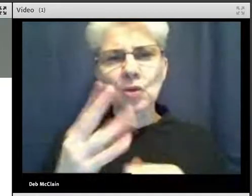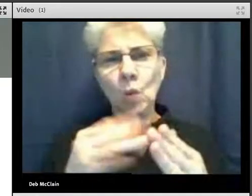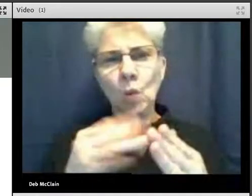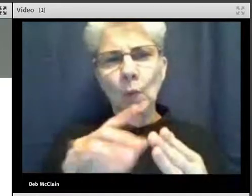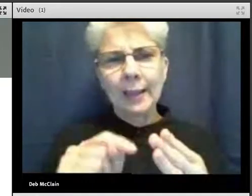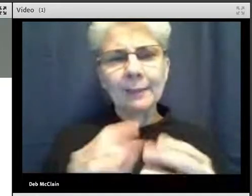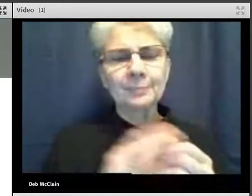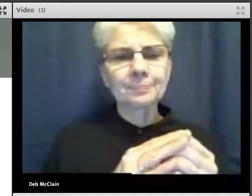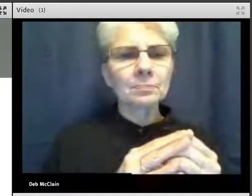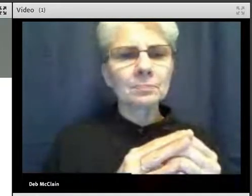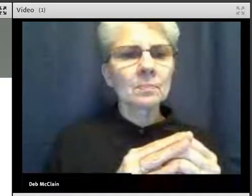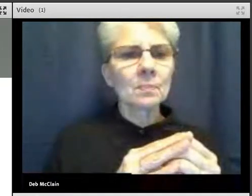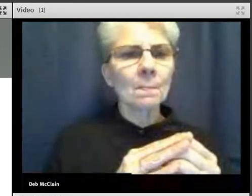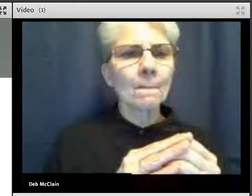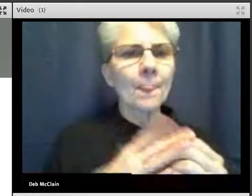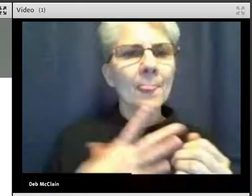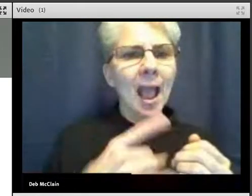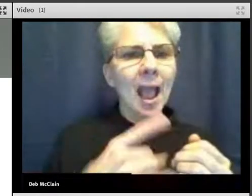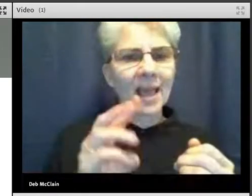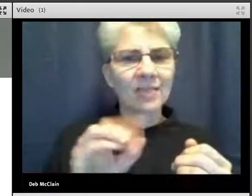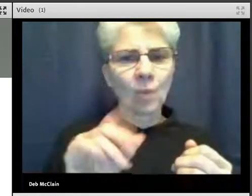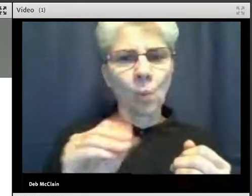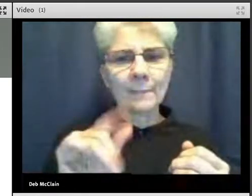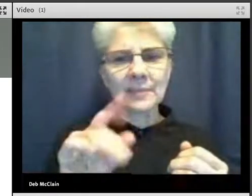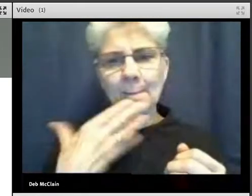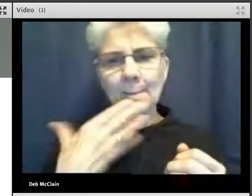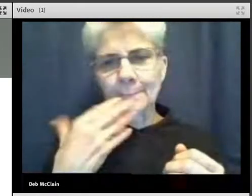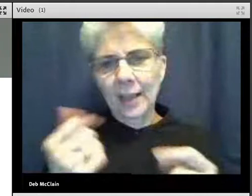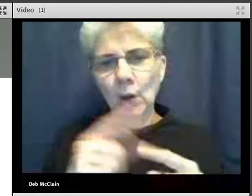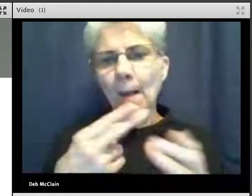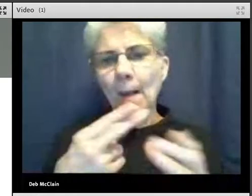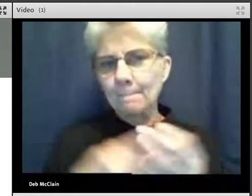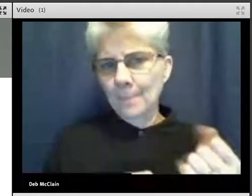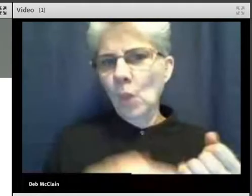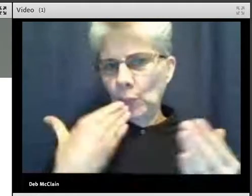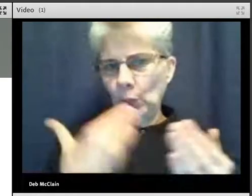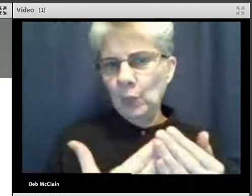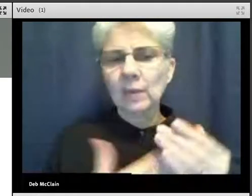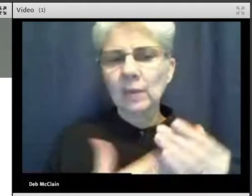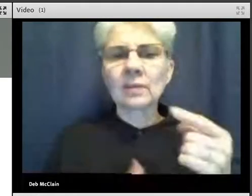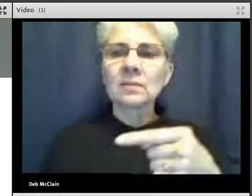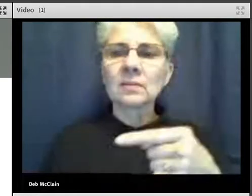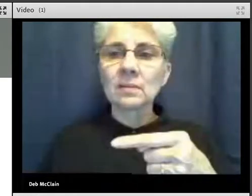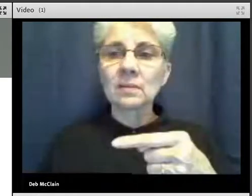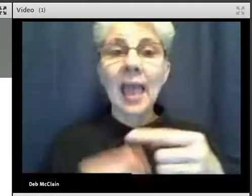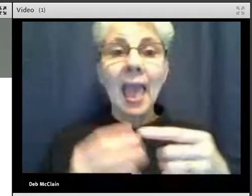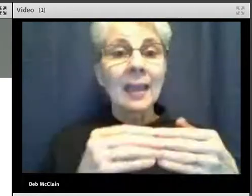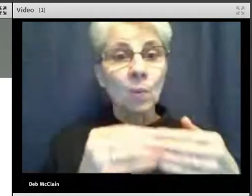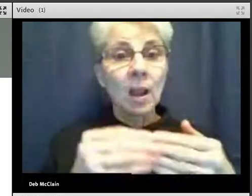There's also a browser extension for it. I like the website better, but both both are effective